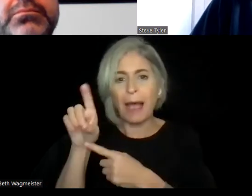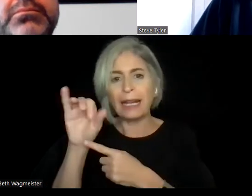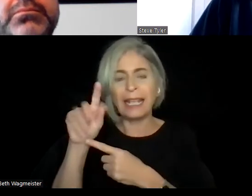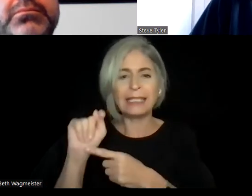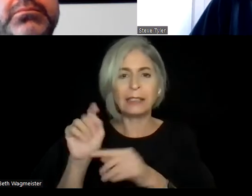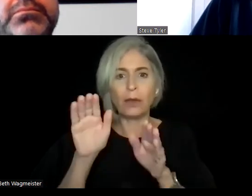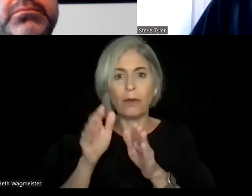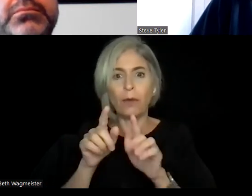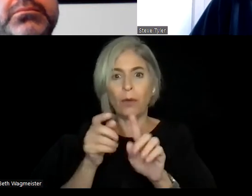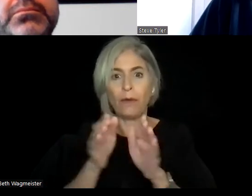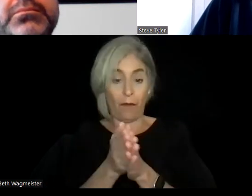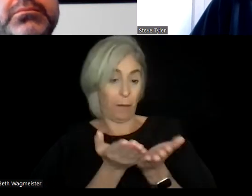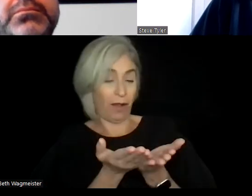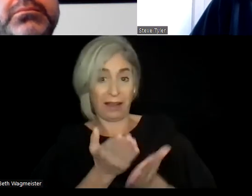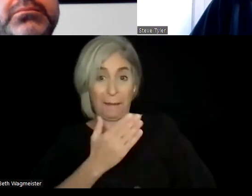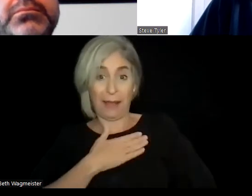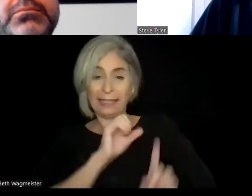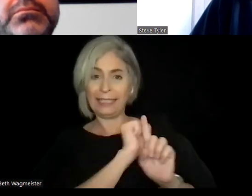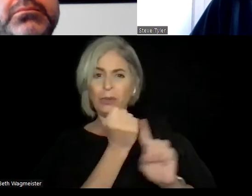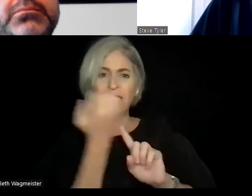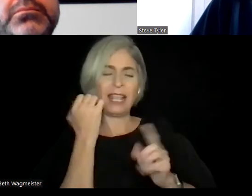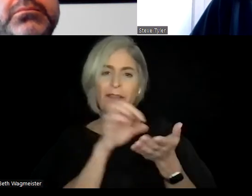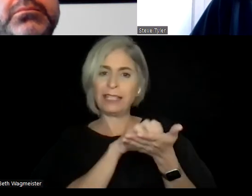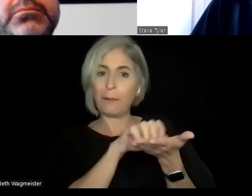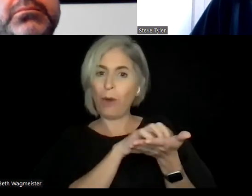get on-demand video. We love the fact that